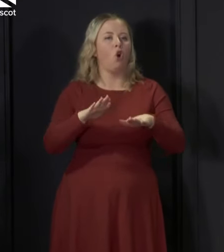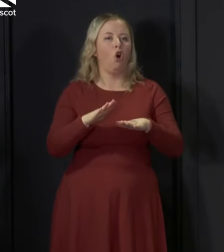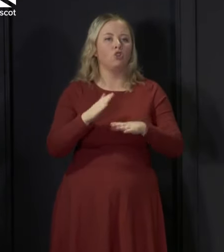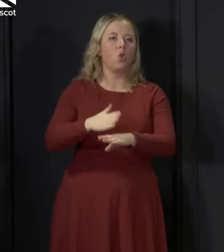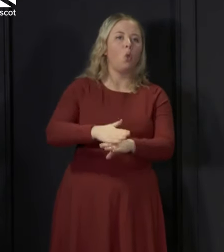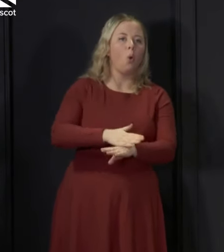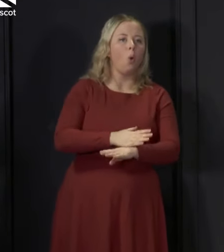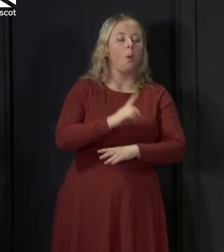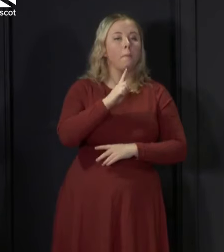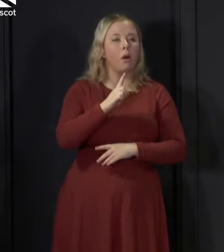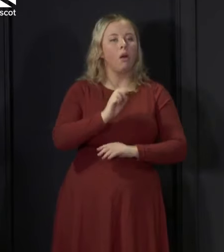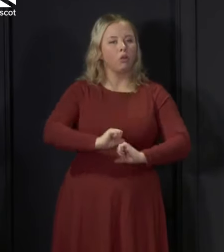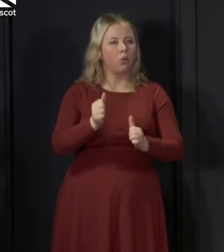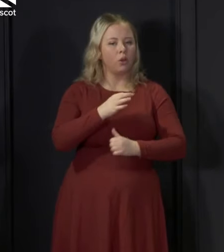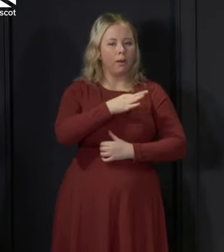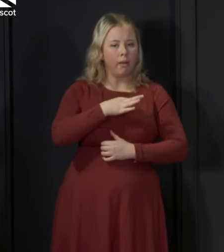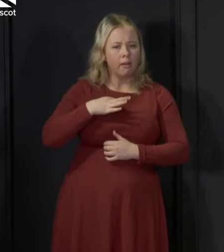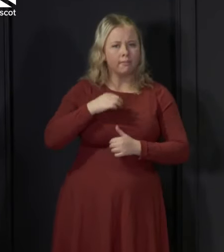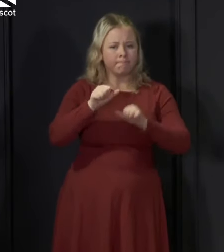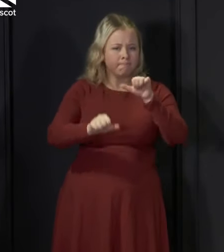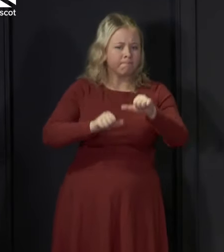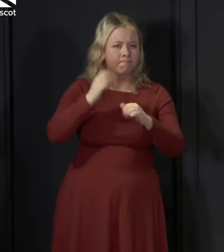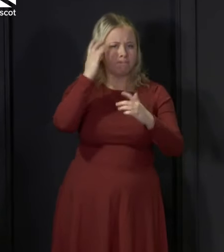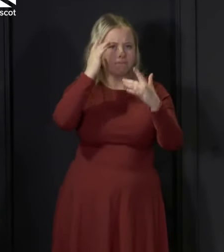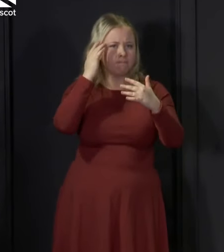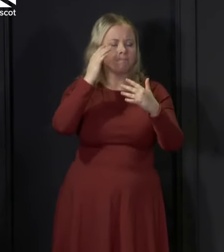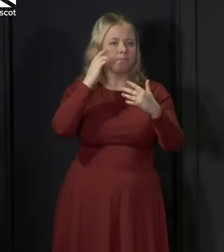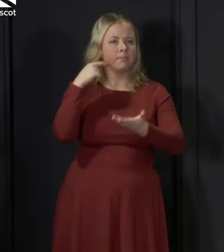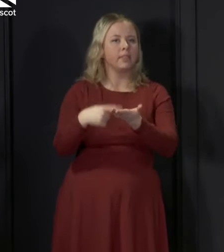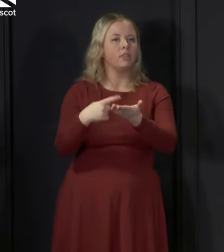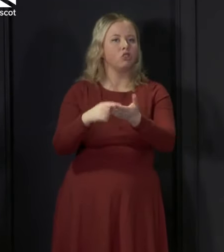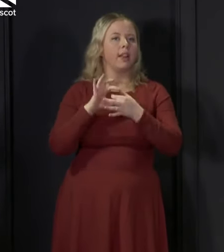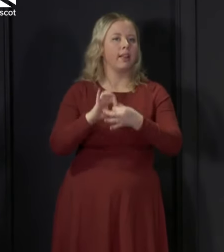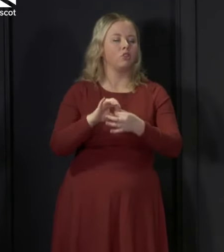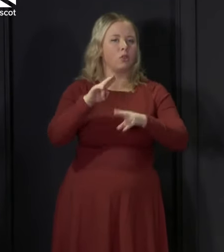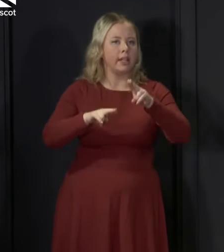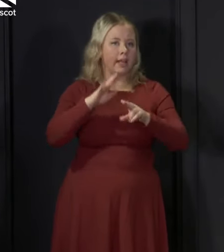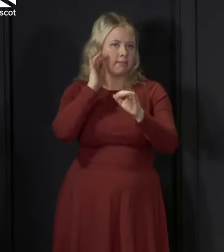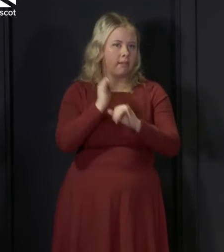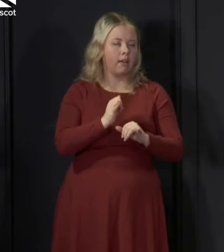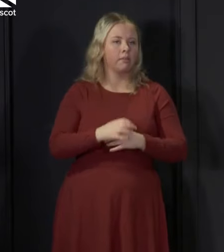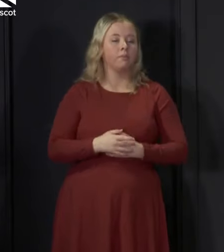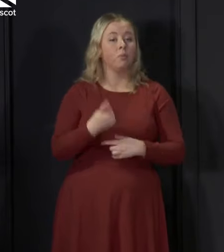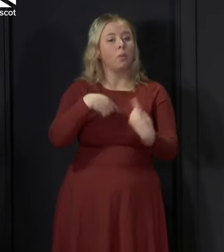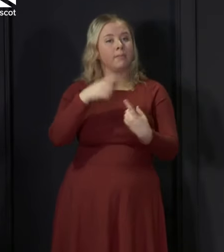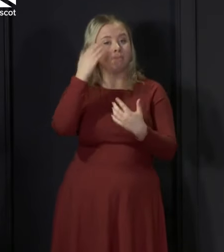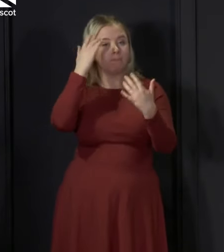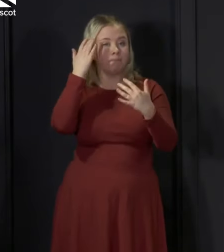in a good, clinical way, decisions on this. So we are considering what our increase in